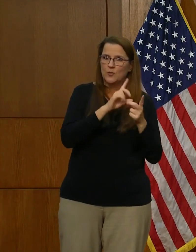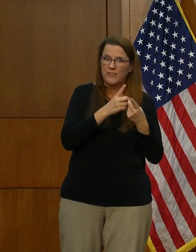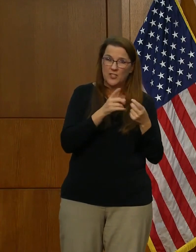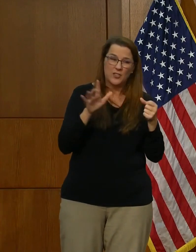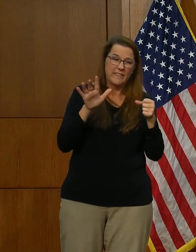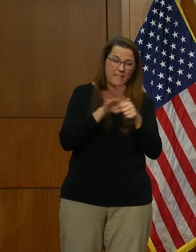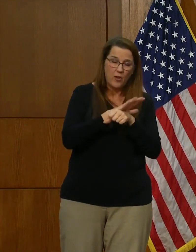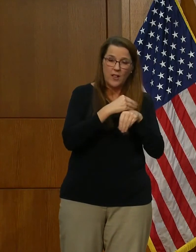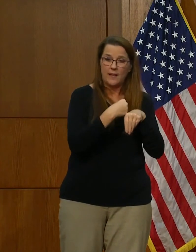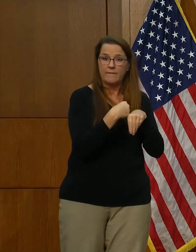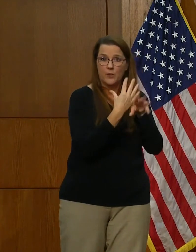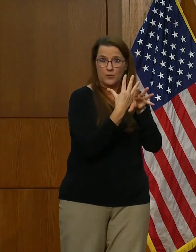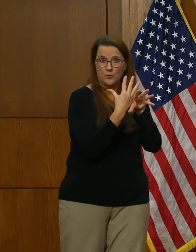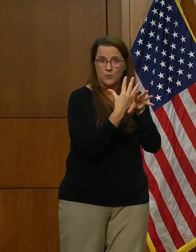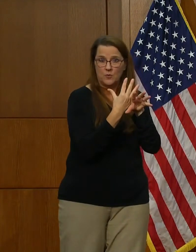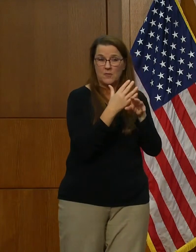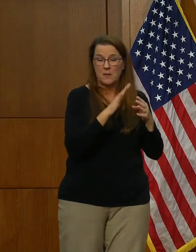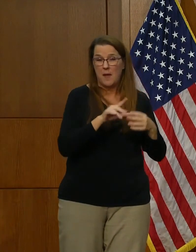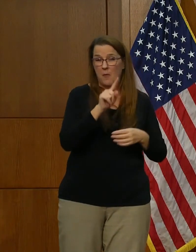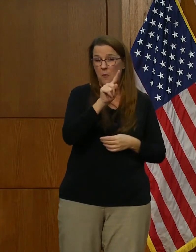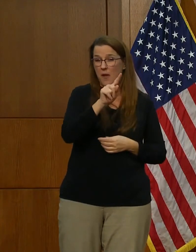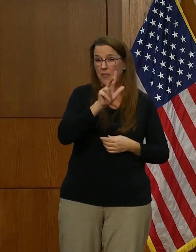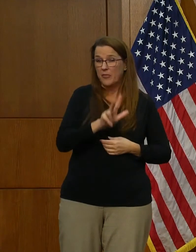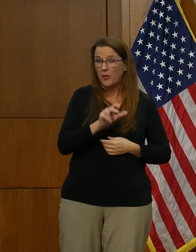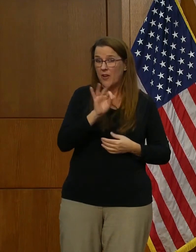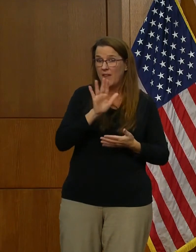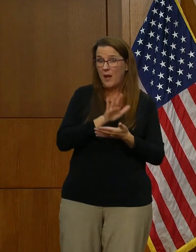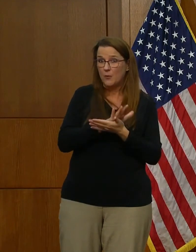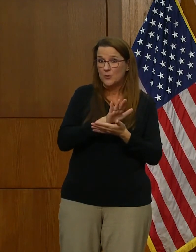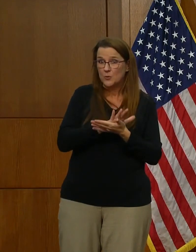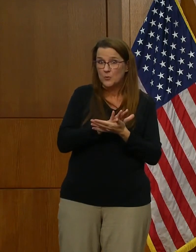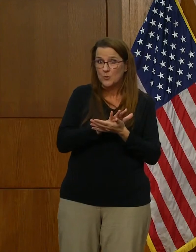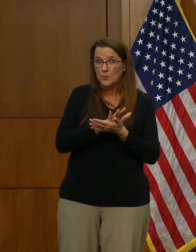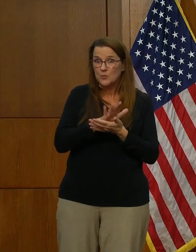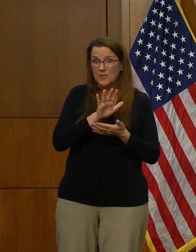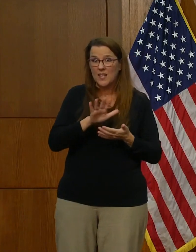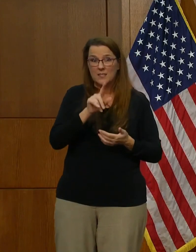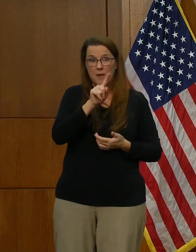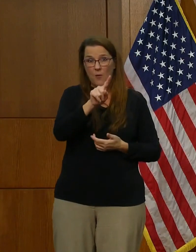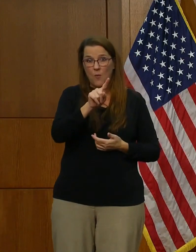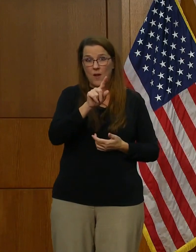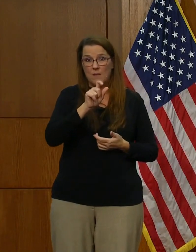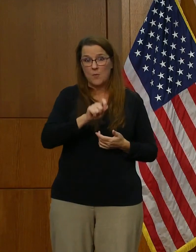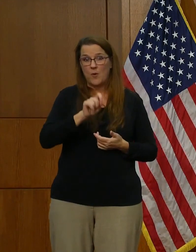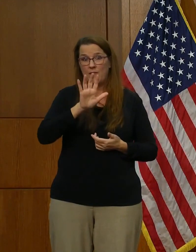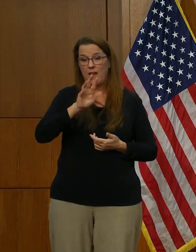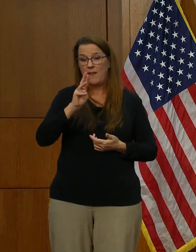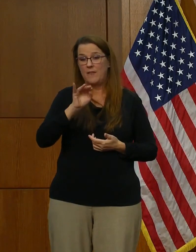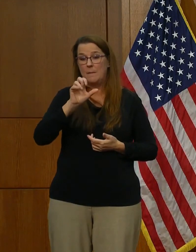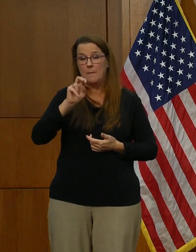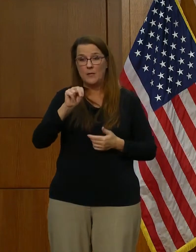DIVISIONS WERE STILL FULLY VIRTUAL. THAT'S ABOUT ONE THIRD OF OUR SCHOOL DIVISION'S